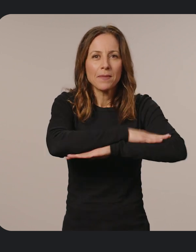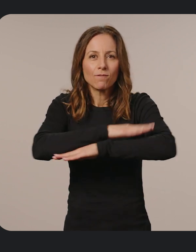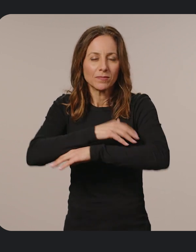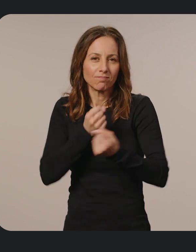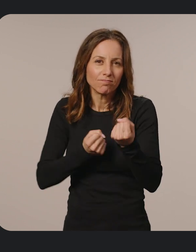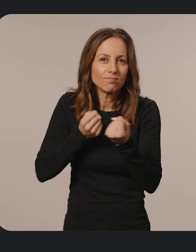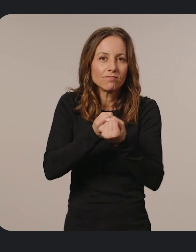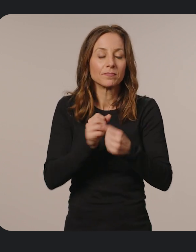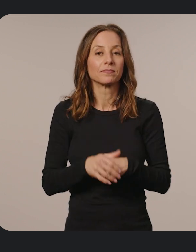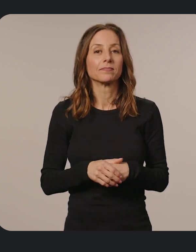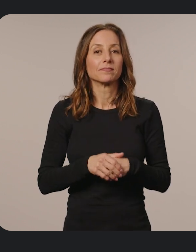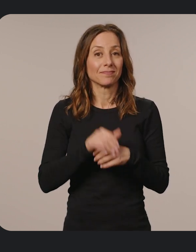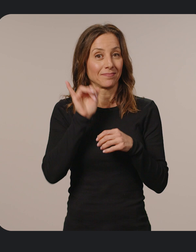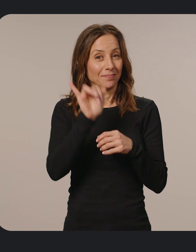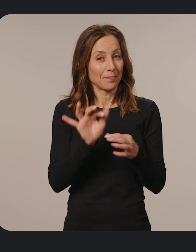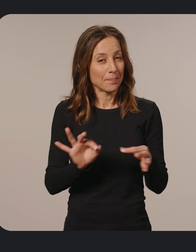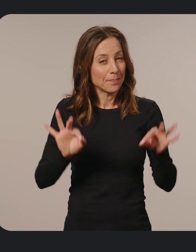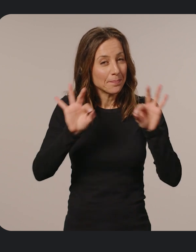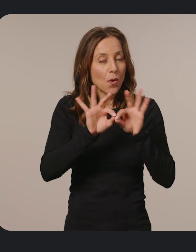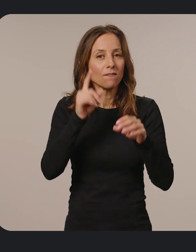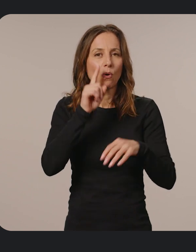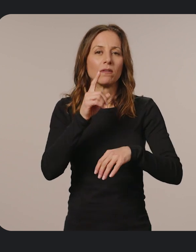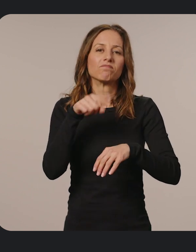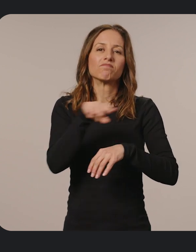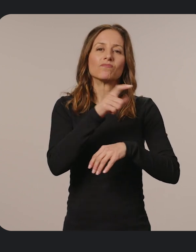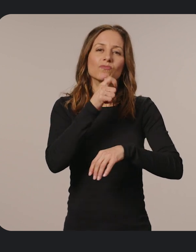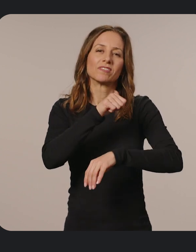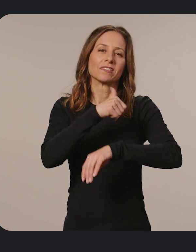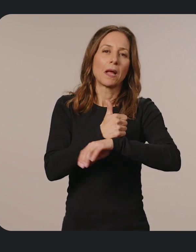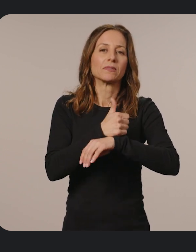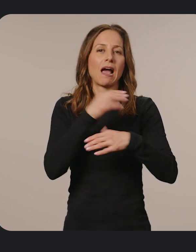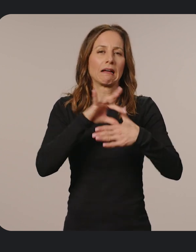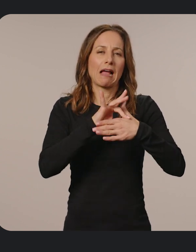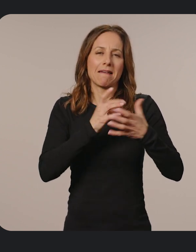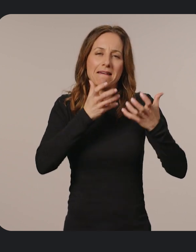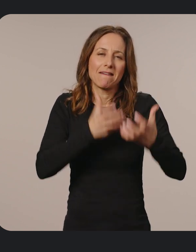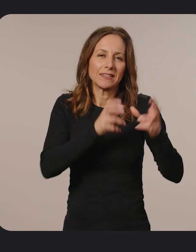behind supporting them. This is especially important for more established and content-heavy titles